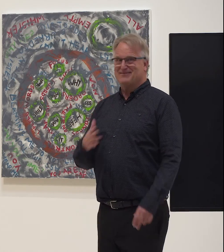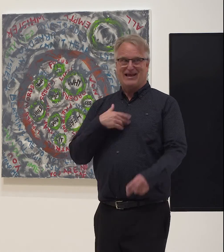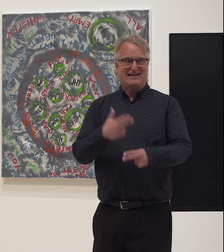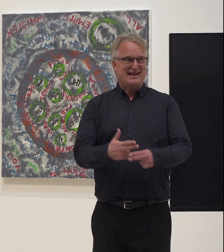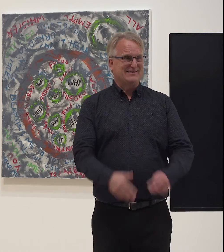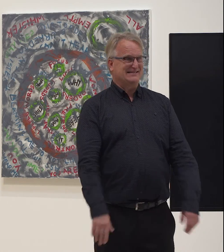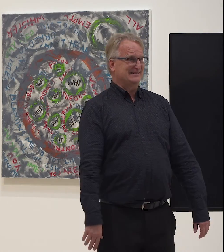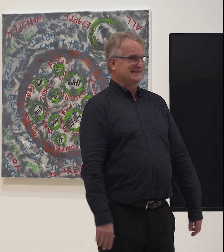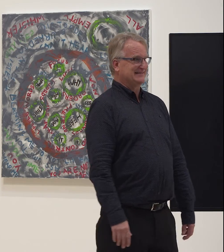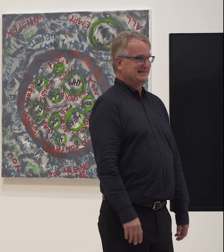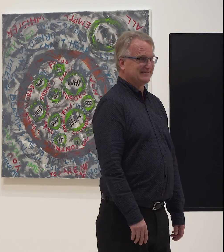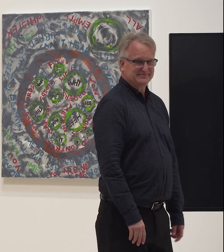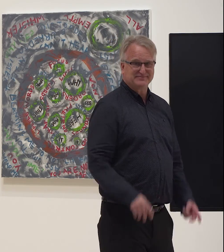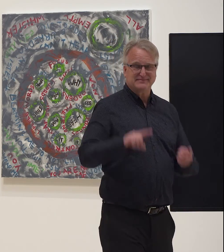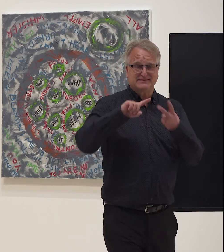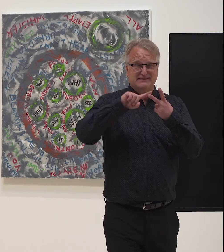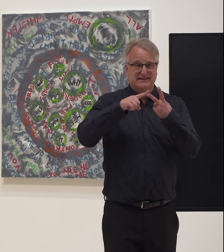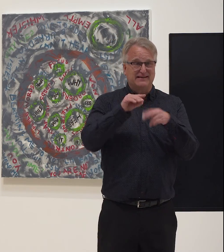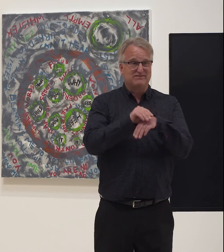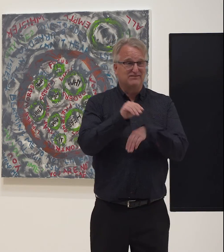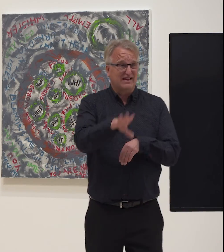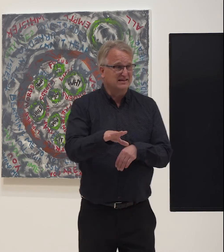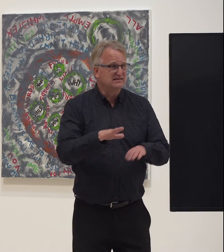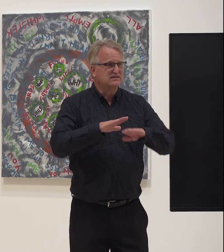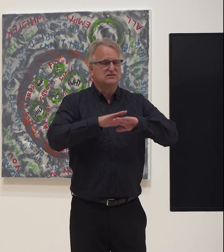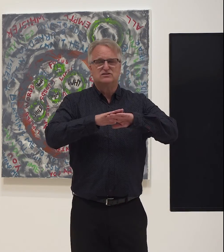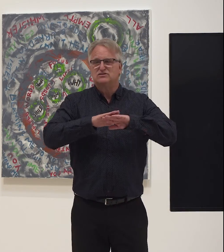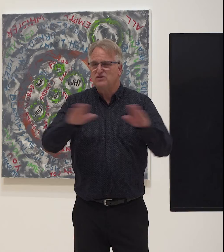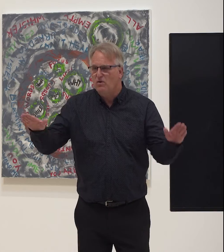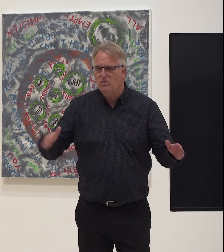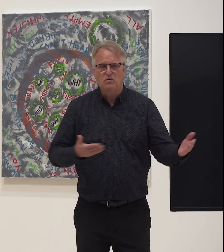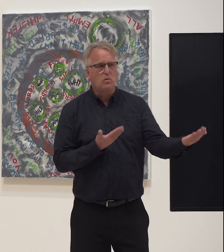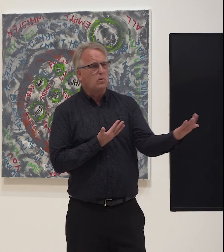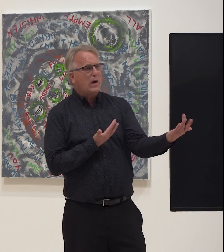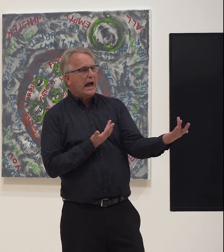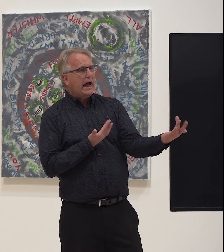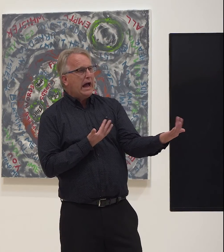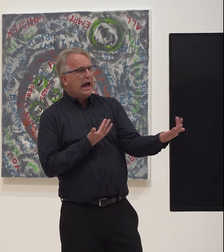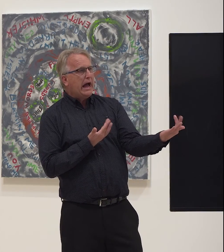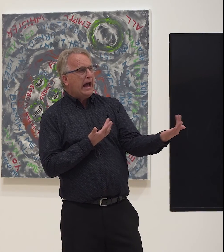Don't be awkward about it. Be assertive, be friendly, be warm and welcoming.